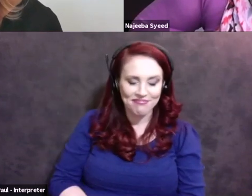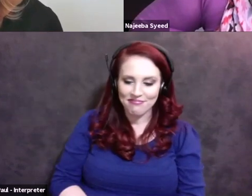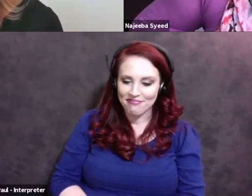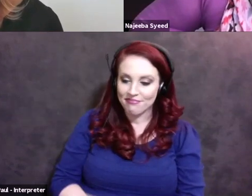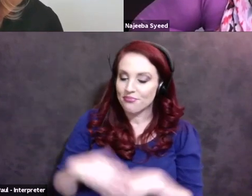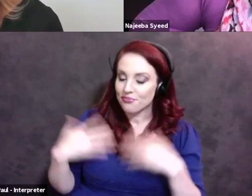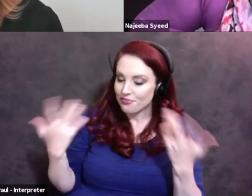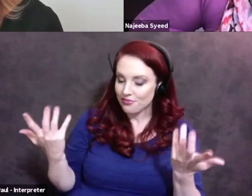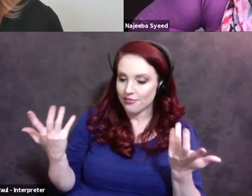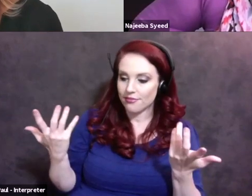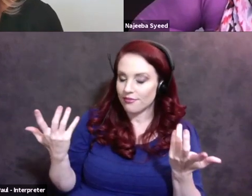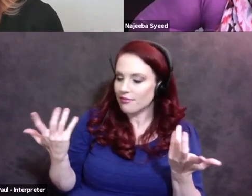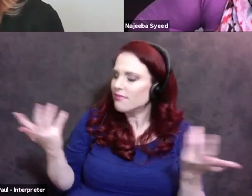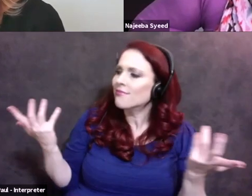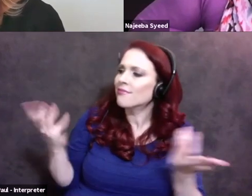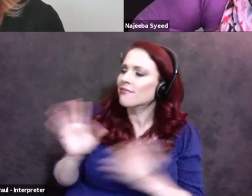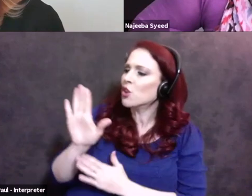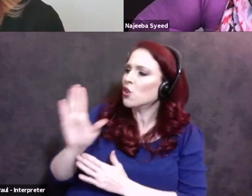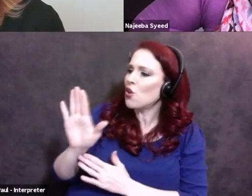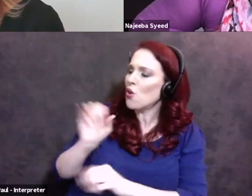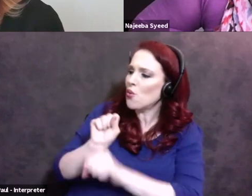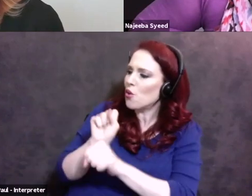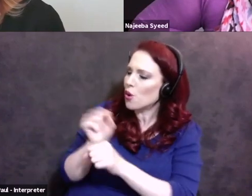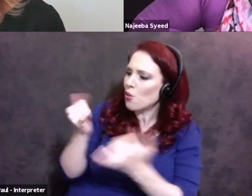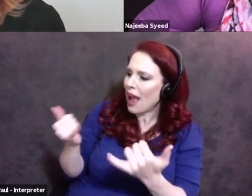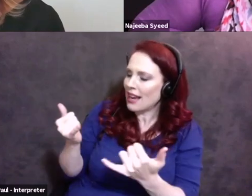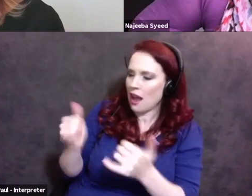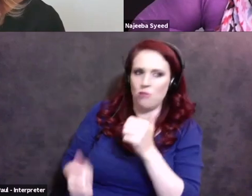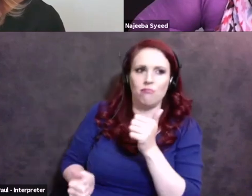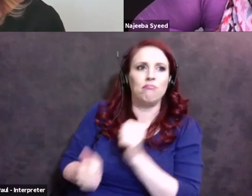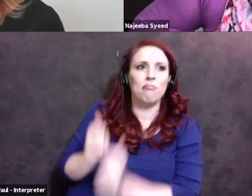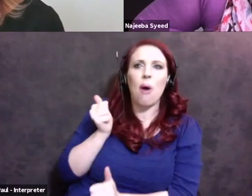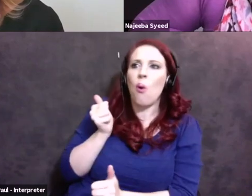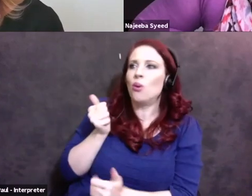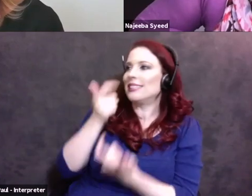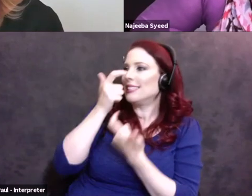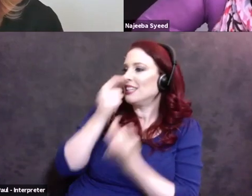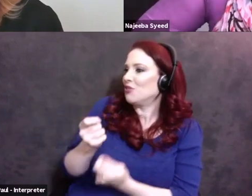And what, in your work right now, is the most interesting, the most exciting for you?